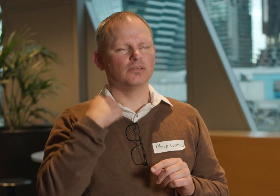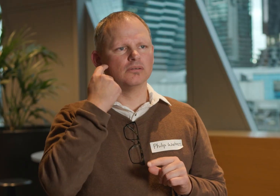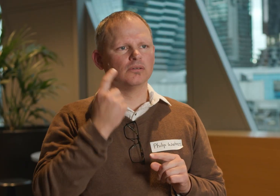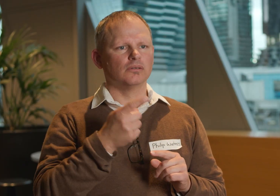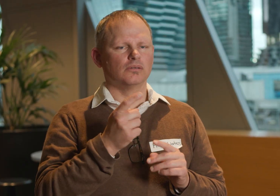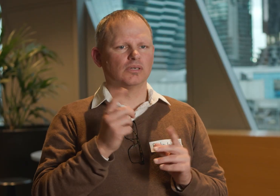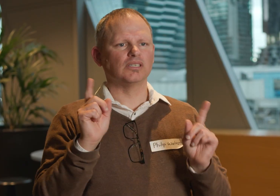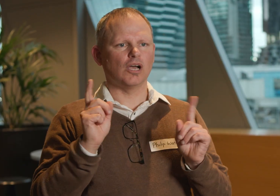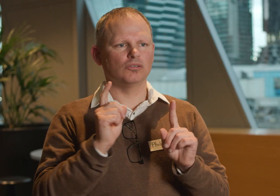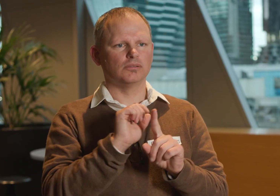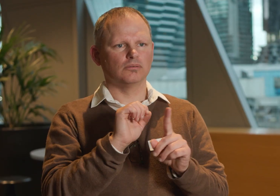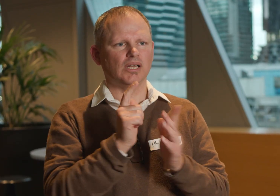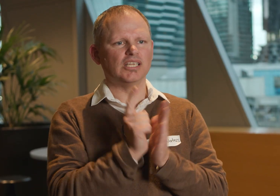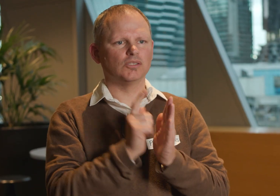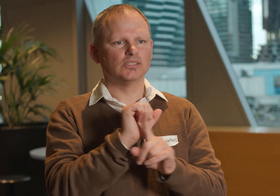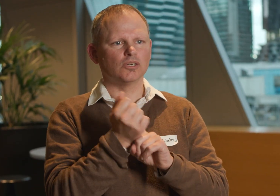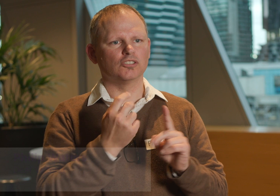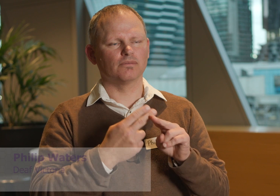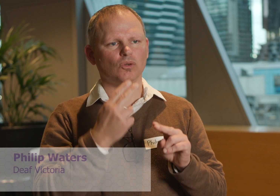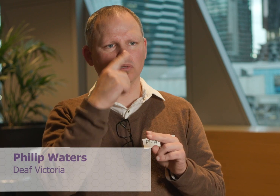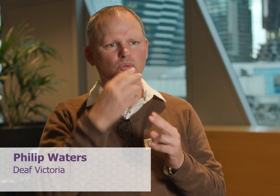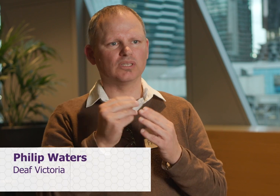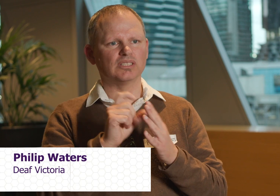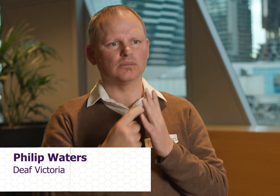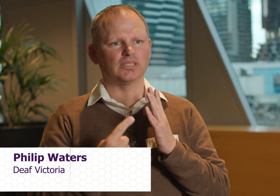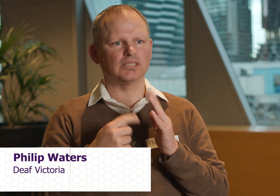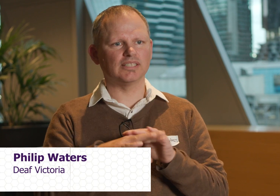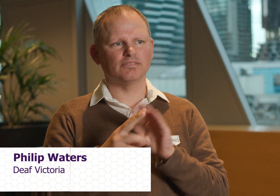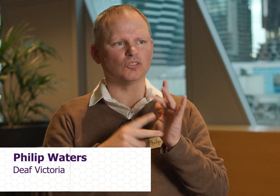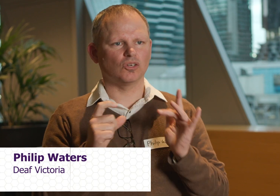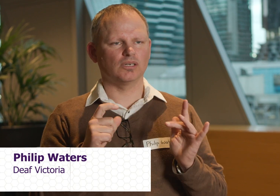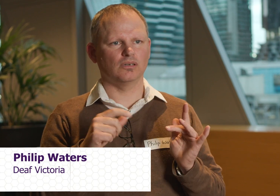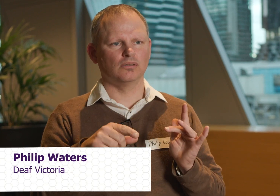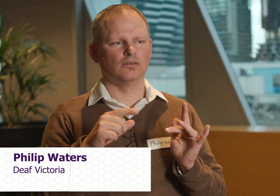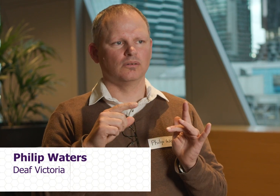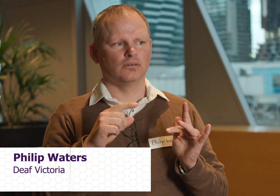Great, well at the moment I think the current legal situation for people with disabilities in